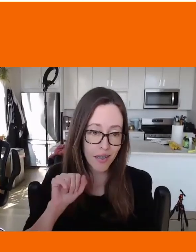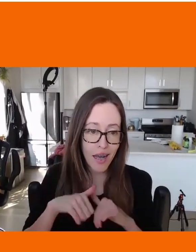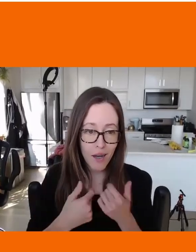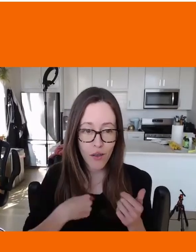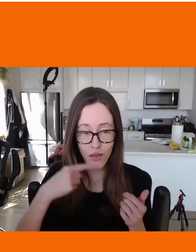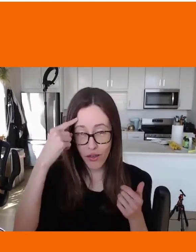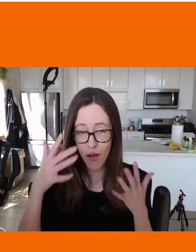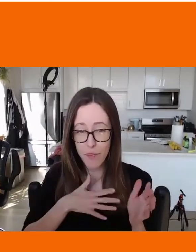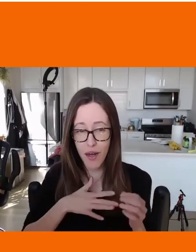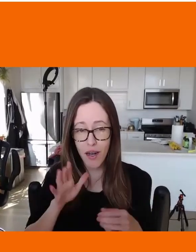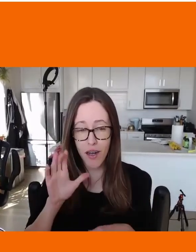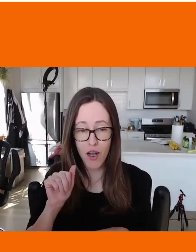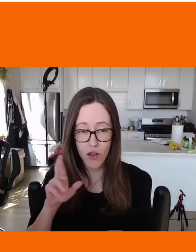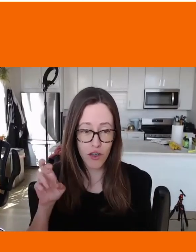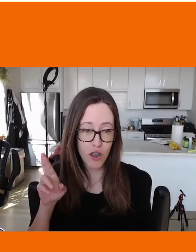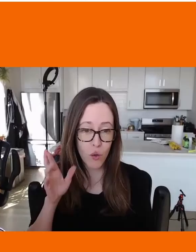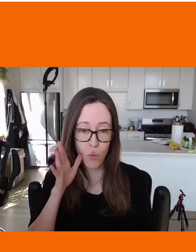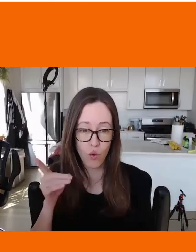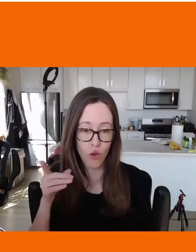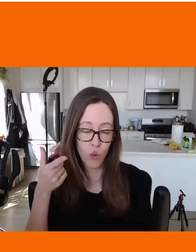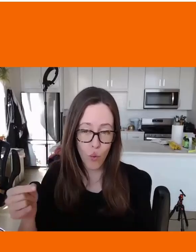So this diagram shows how I thought my career would go.